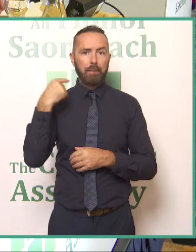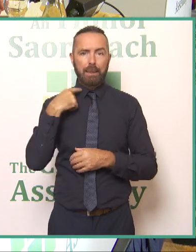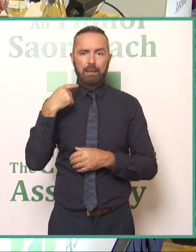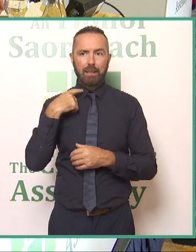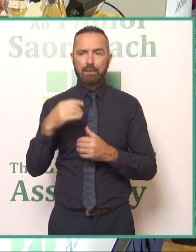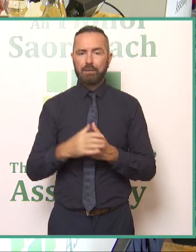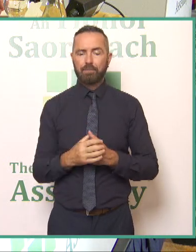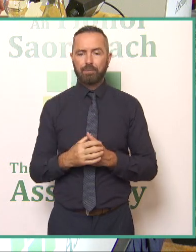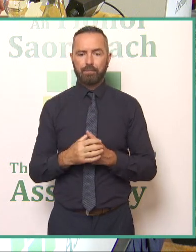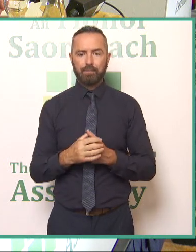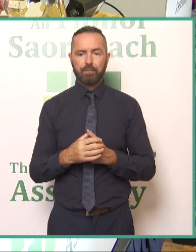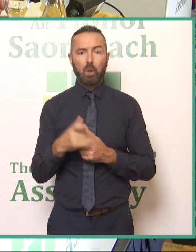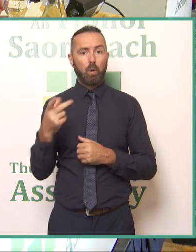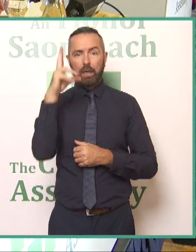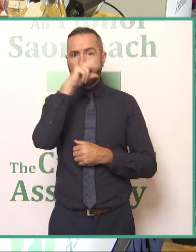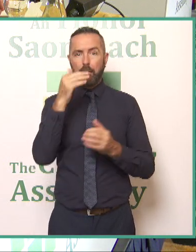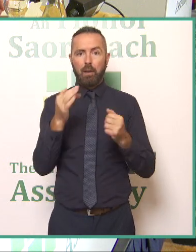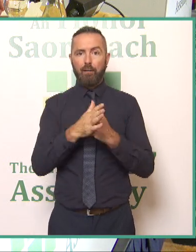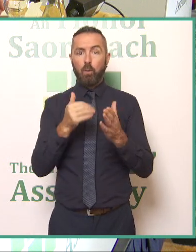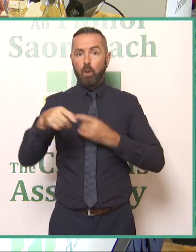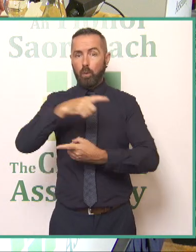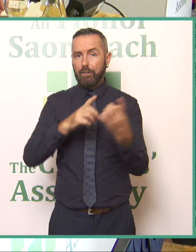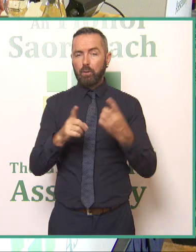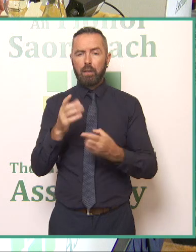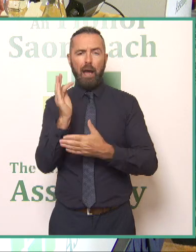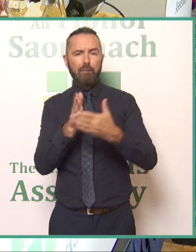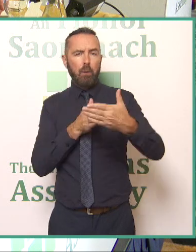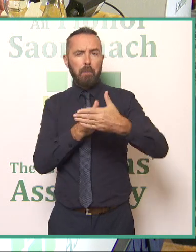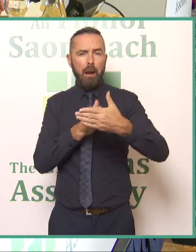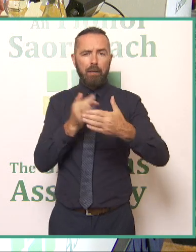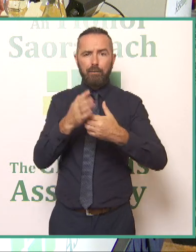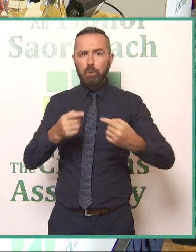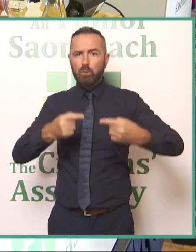so that's the examples that we've done so I suppose the barriers two dash one thing I'd say is